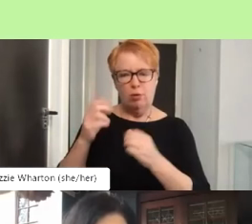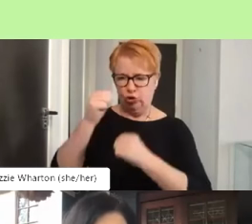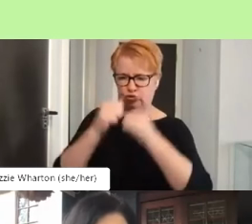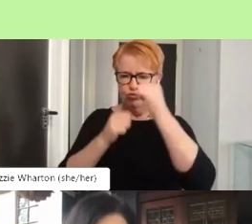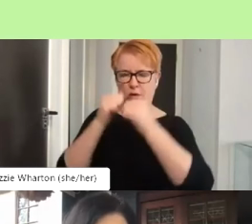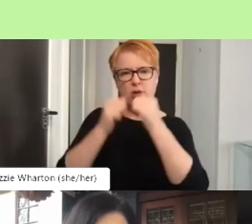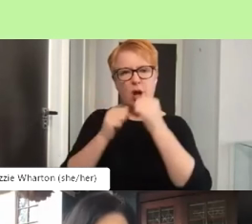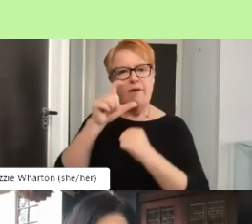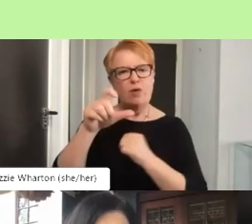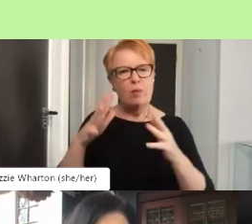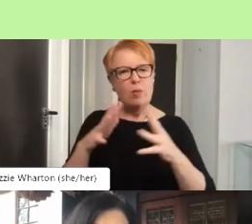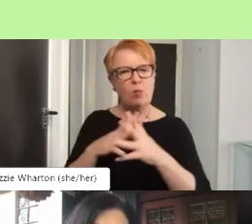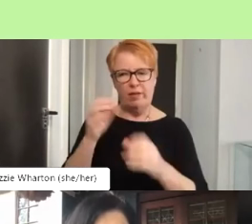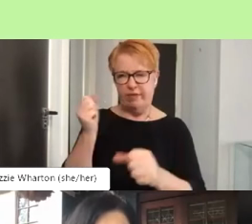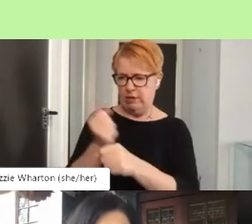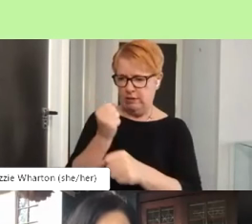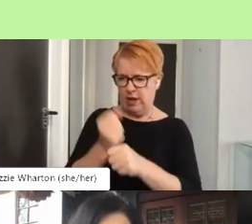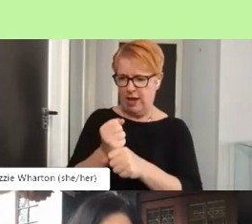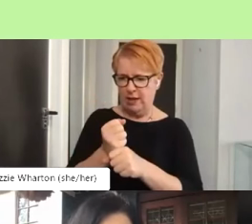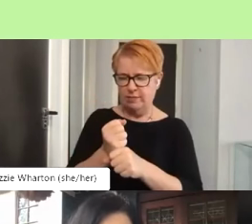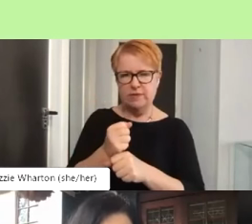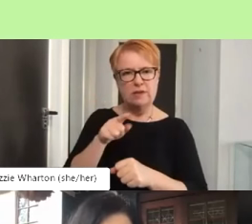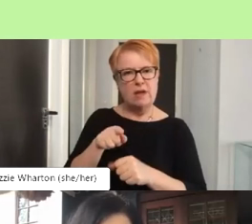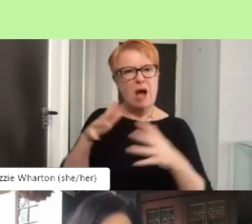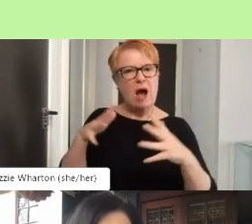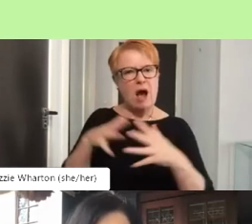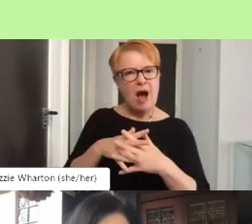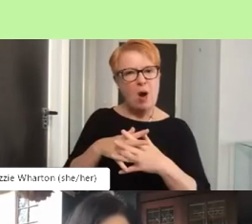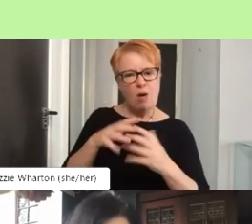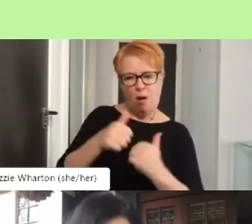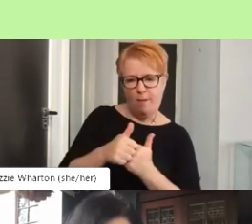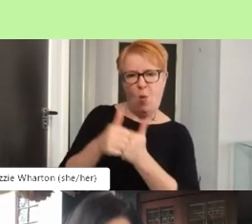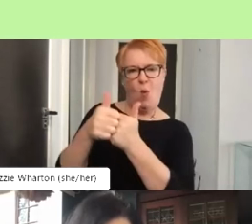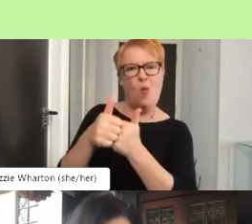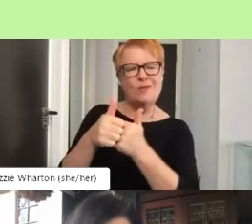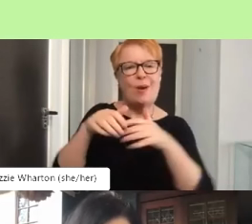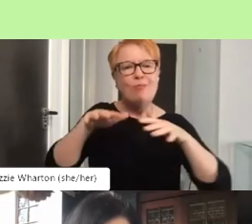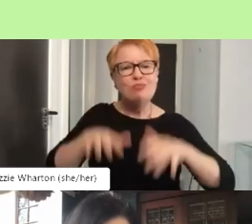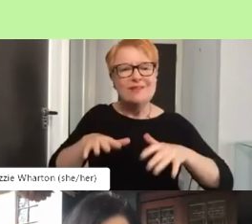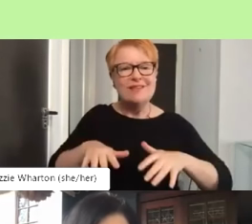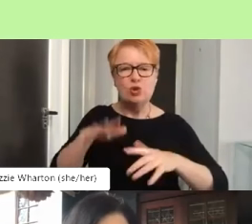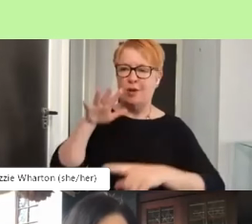and how they both work to uphold the structures of British imperialism”.